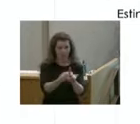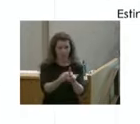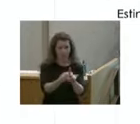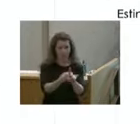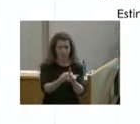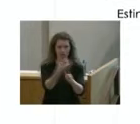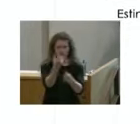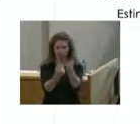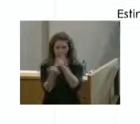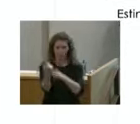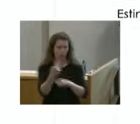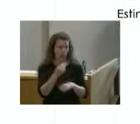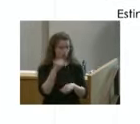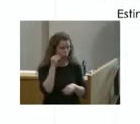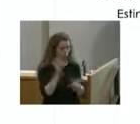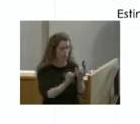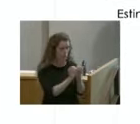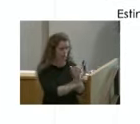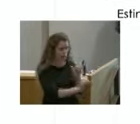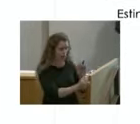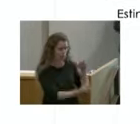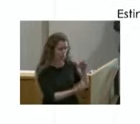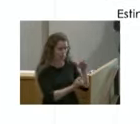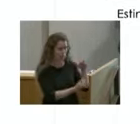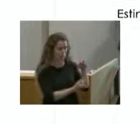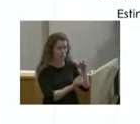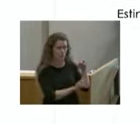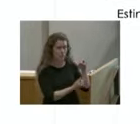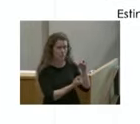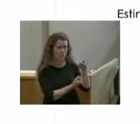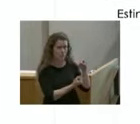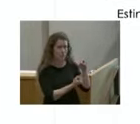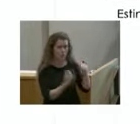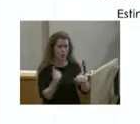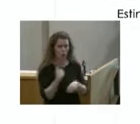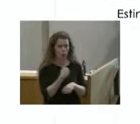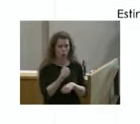did ran the simulation, and I should mention that this is with the University